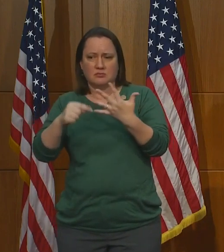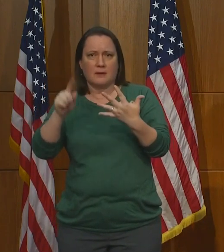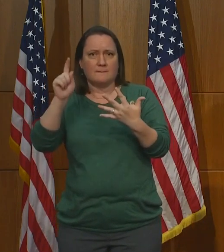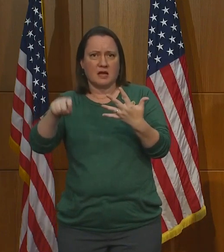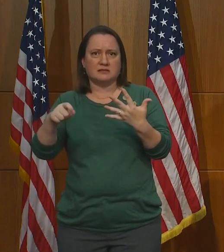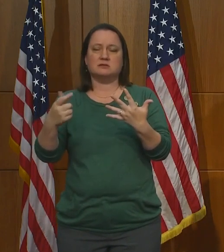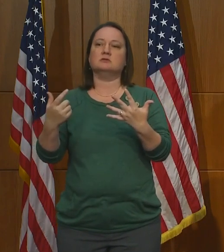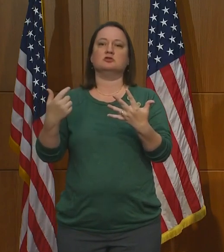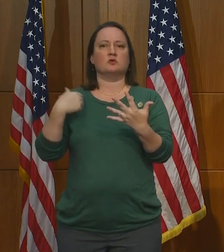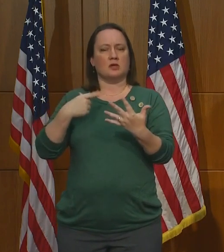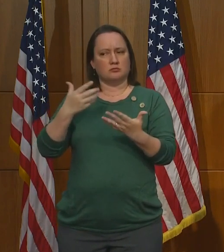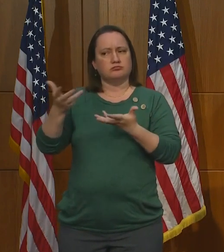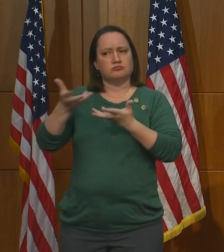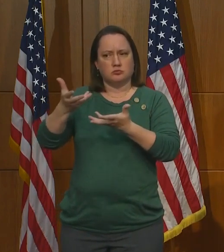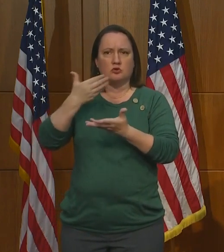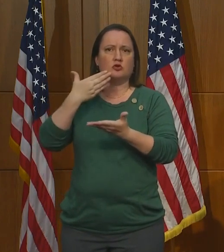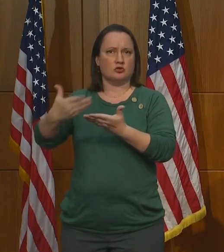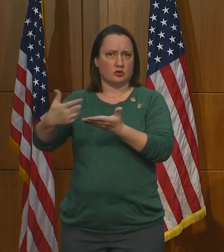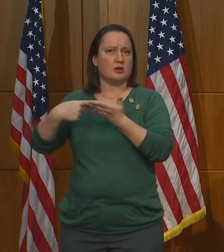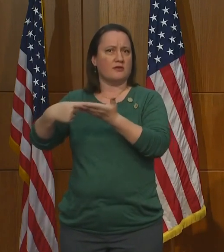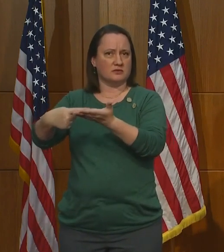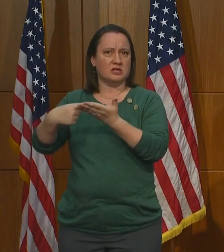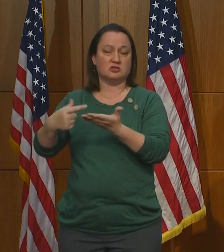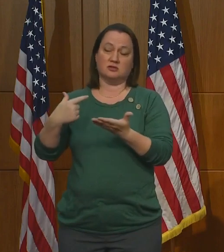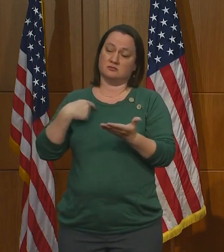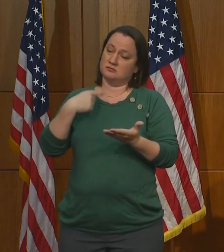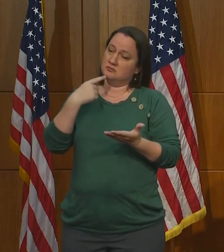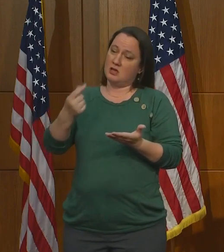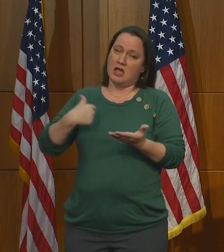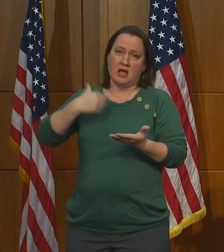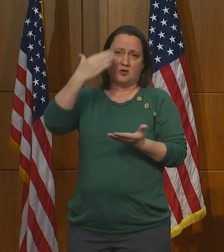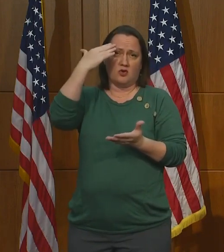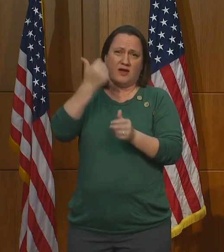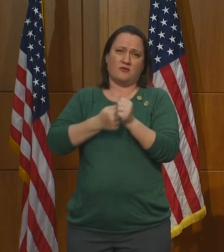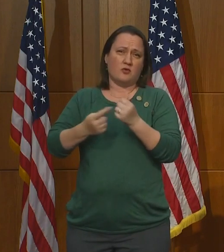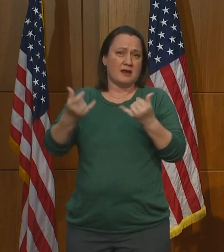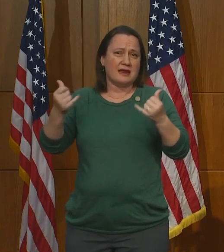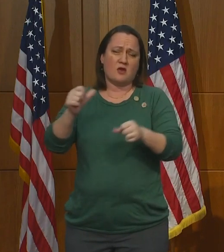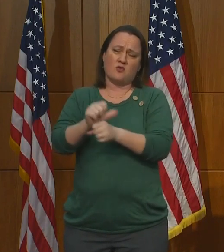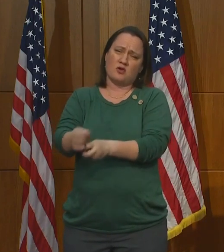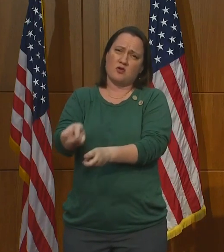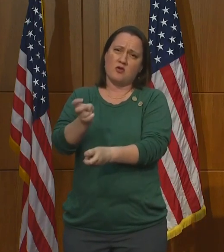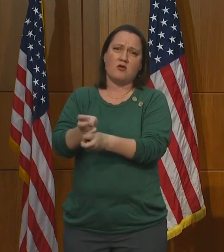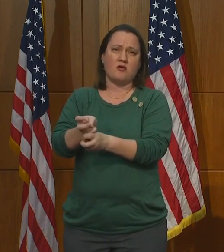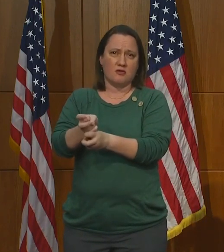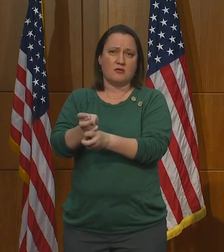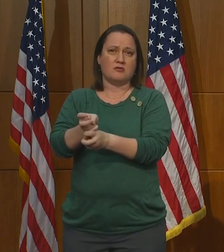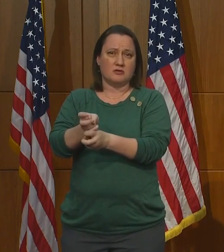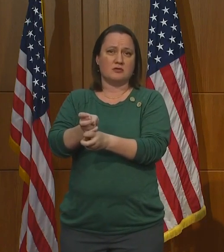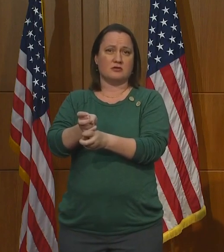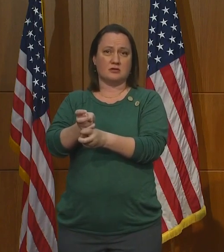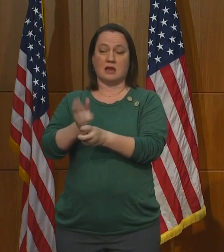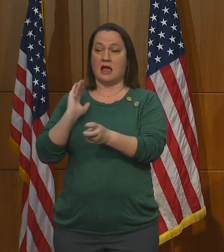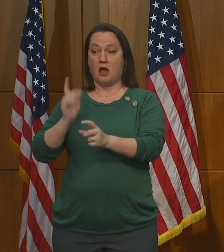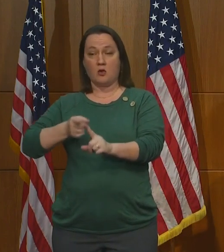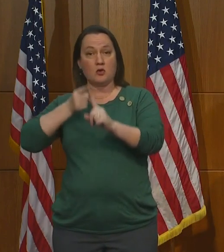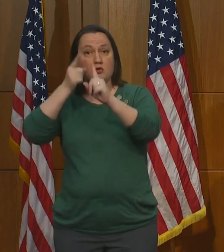WE HAD A VERY GOOD CONVERSATION I TOLD THEM I KNOW HOW HARD